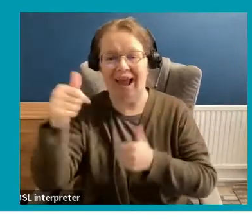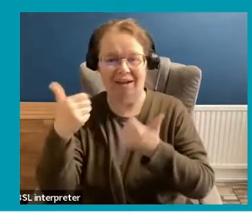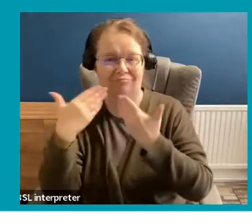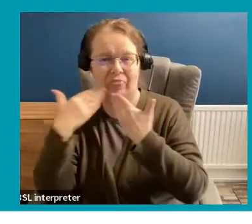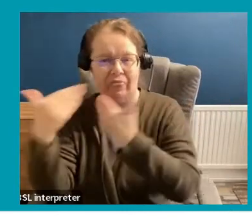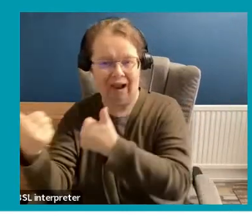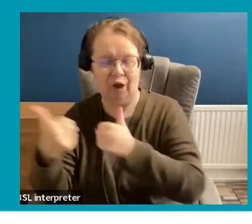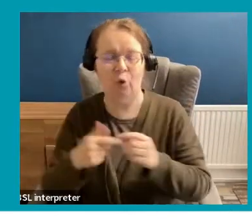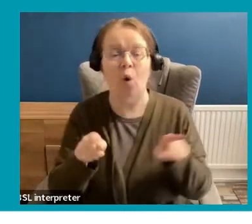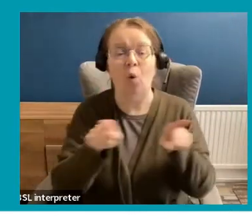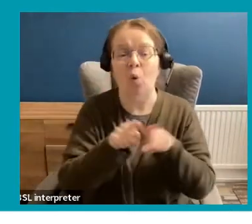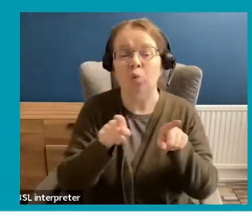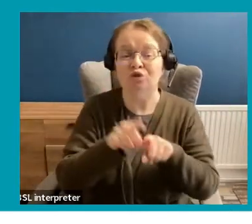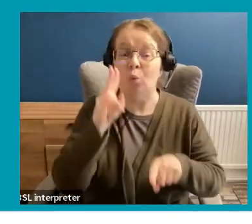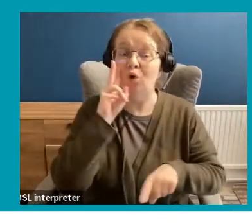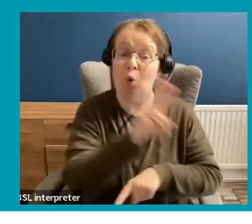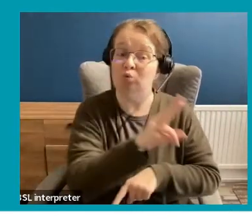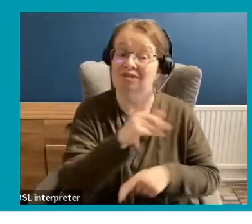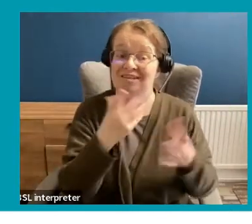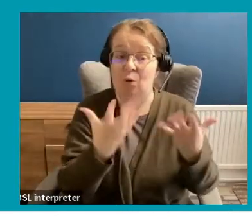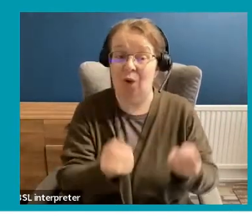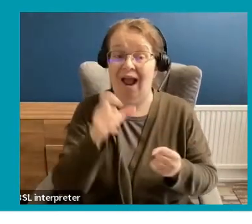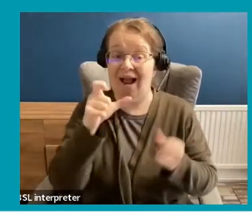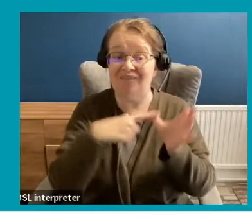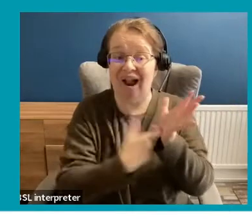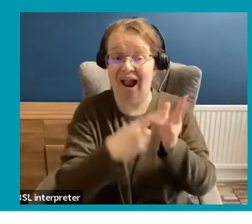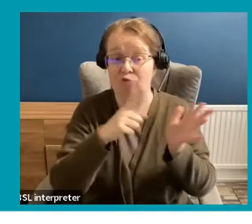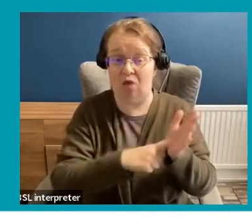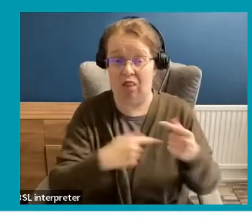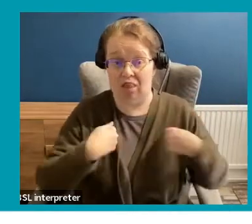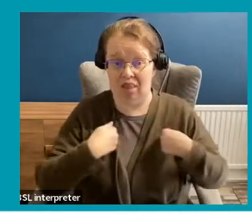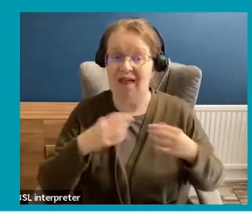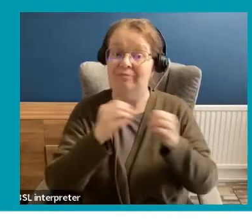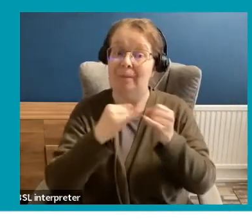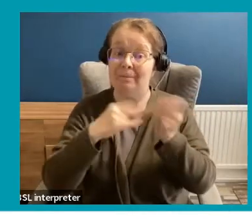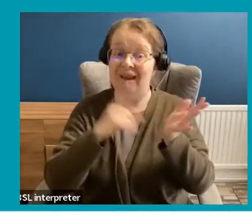And you are also notice we have Carol who is a BSL interpreter today.